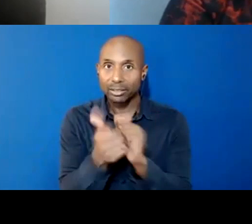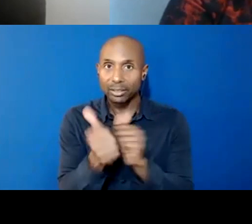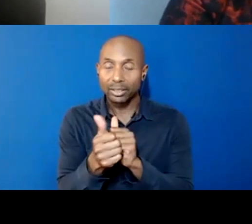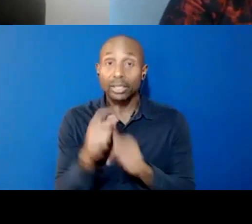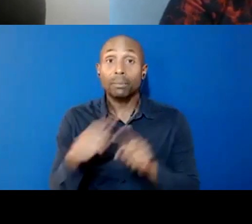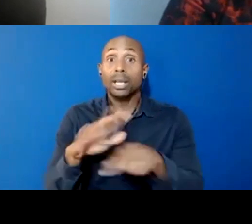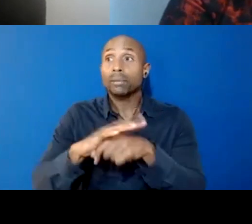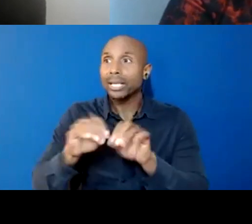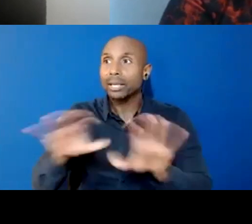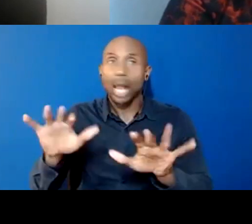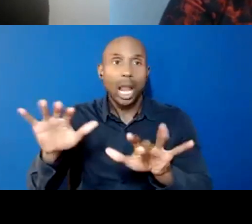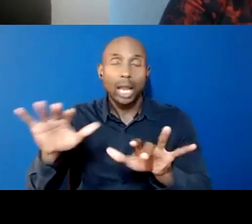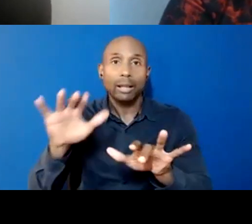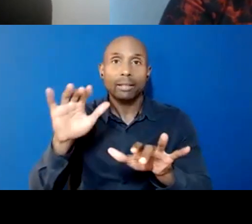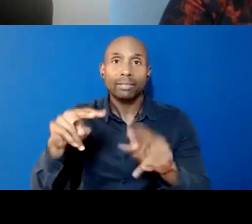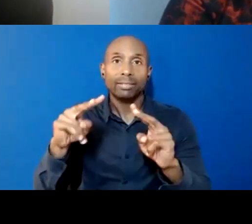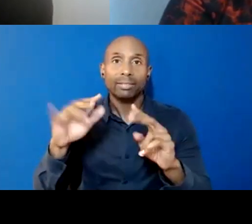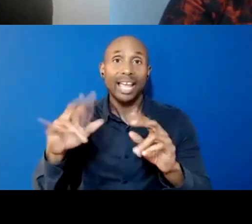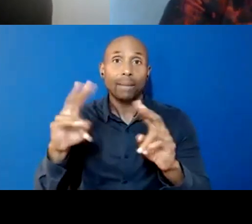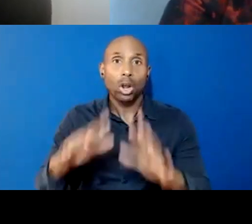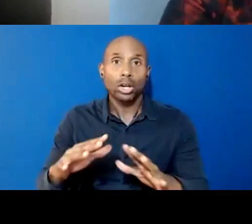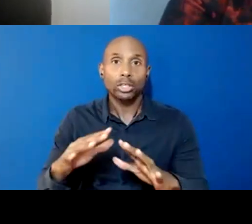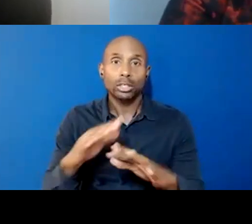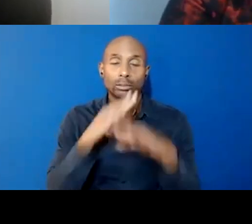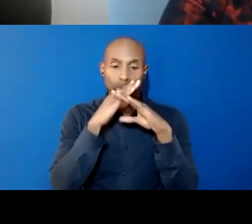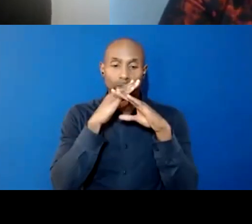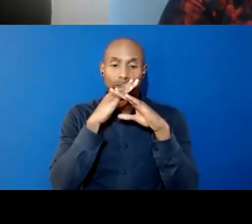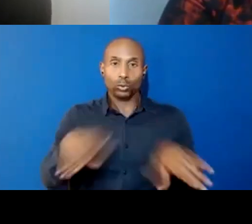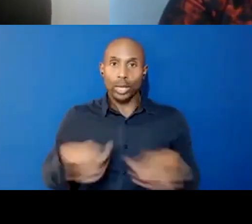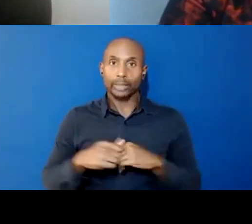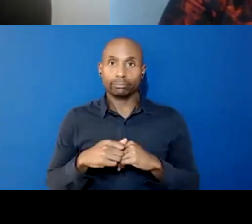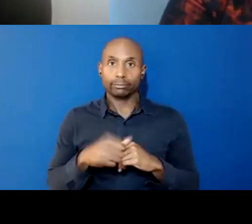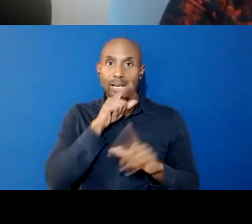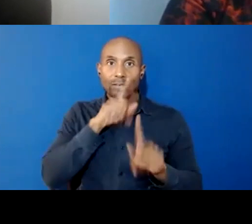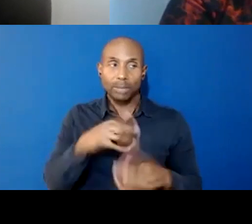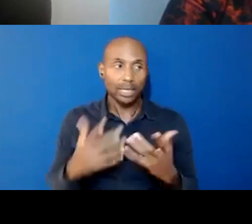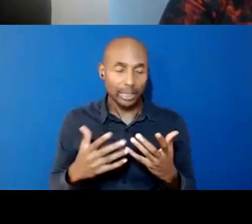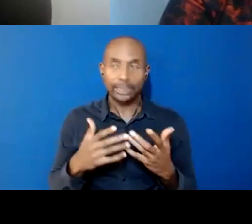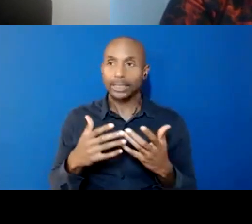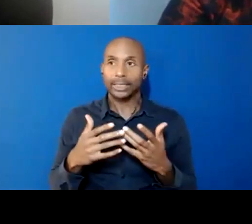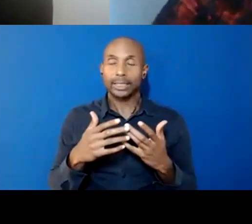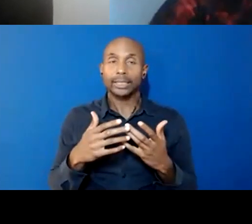not wanting to dialogue with the entity about the accommodation. The accommodation would not cost anything.